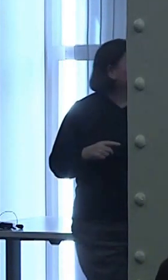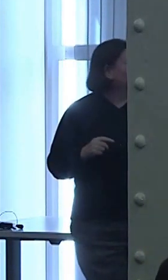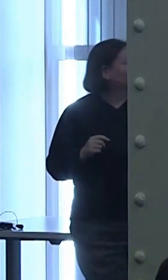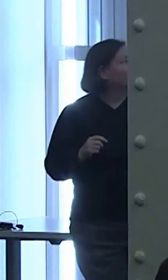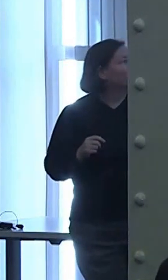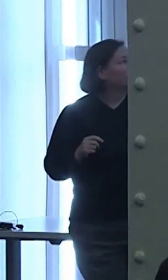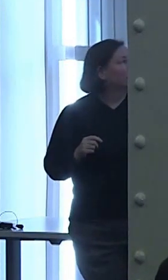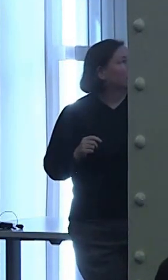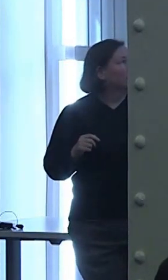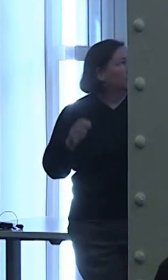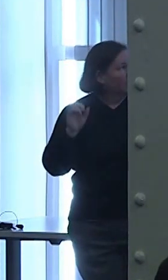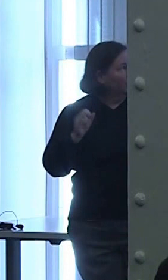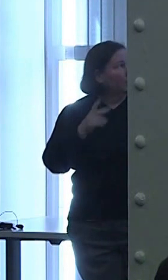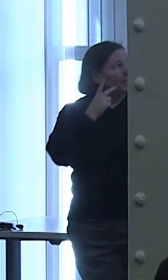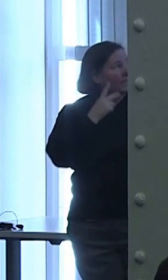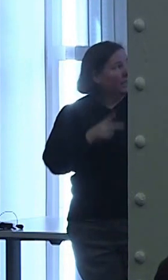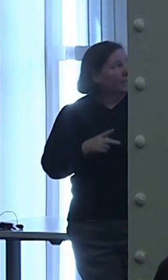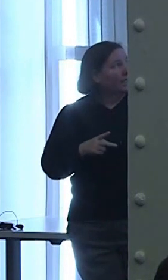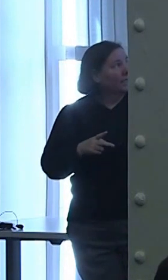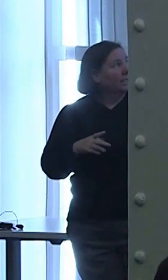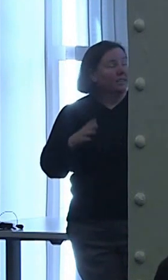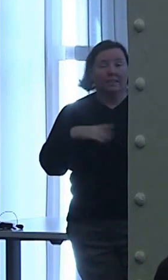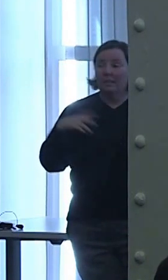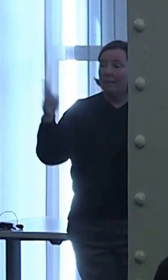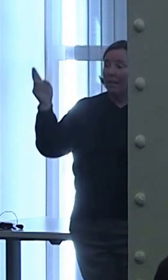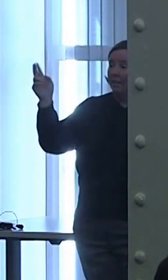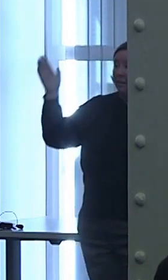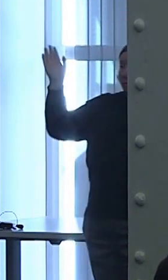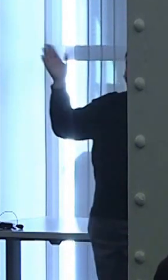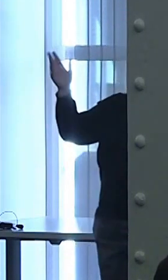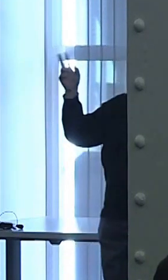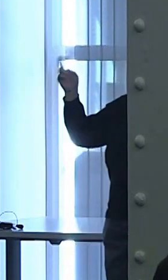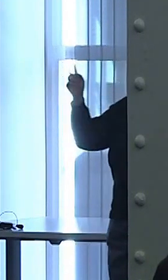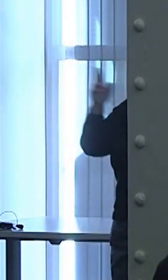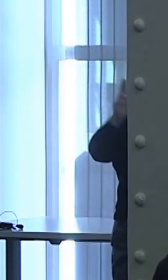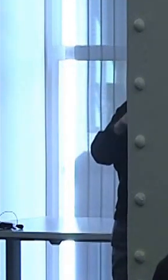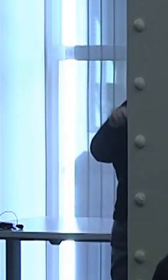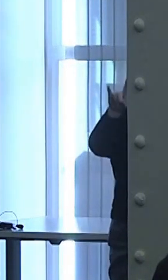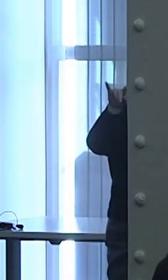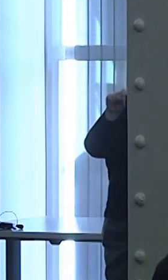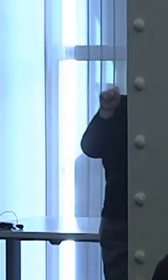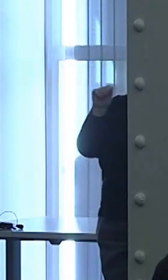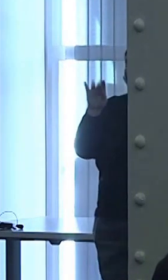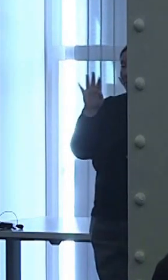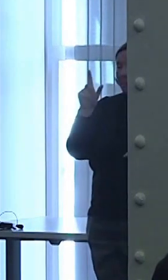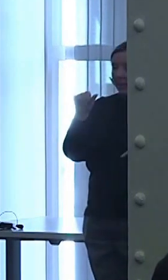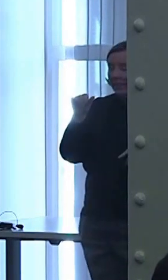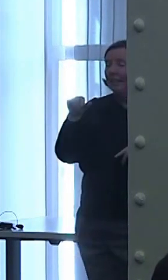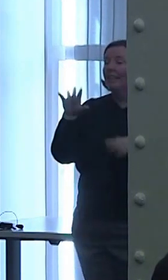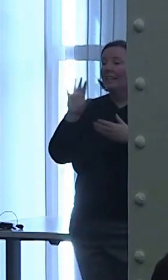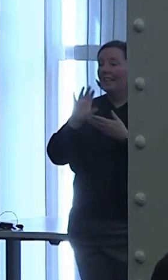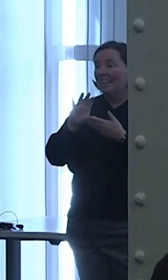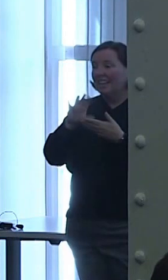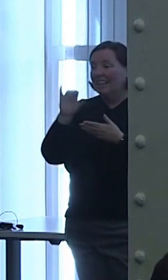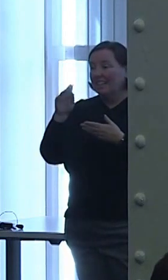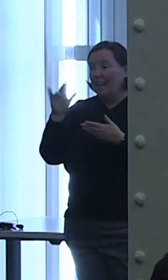Yeah, okay, looks like you can see this. So, the title of my presentation is called (dis)Ability, Capitalism & Nation States